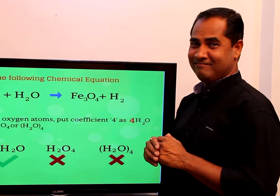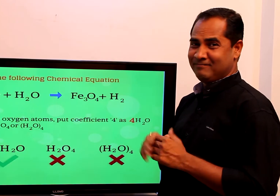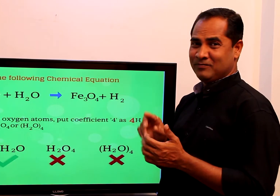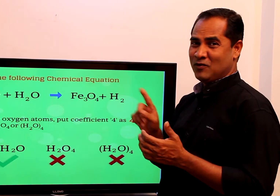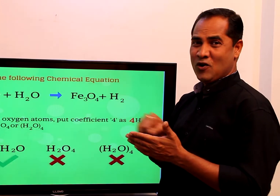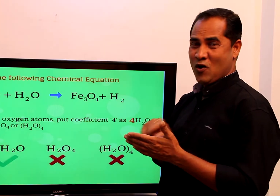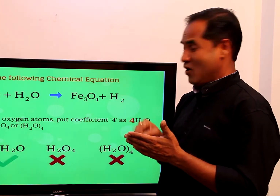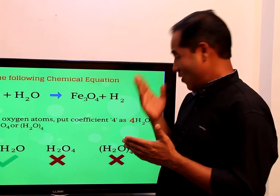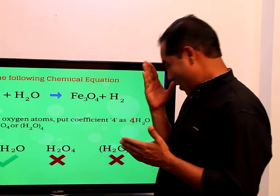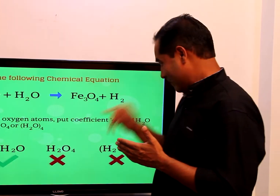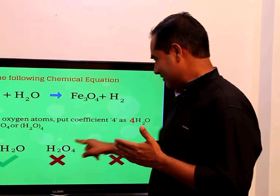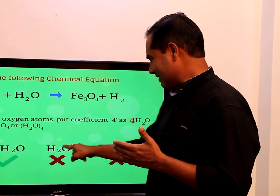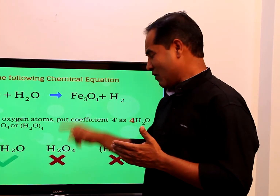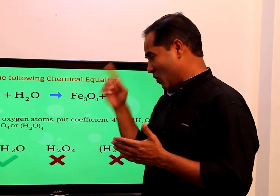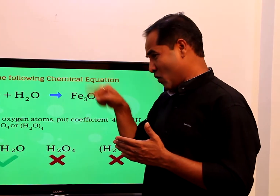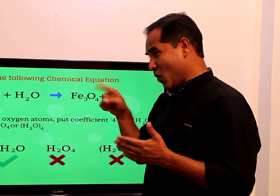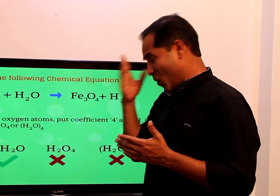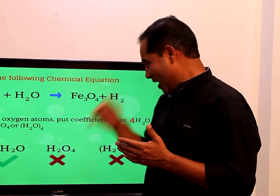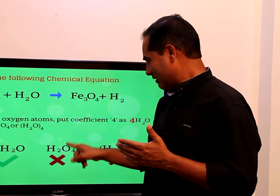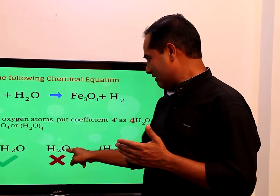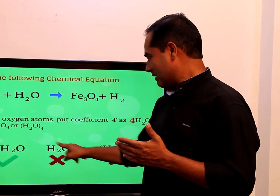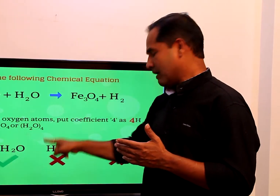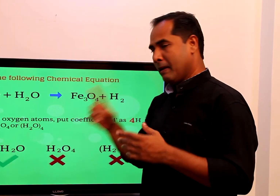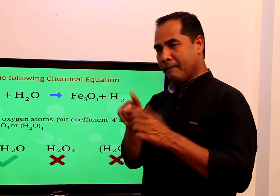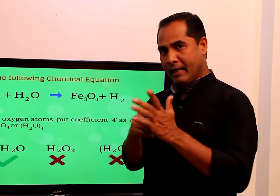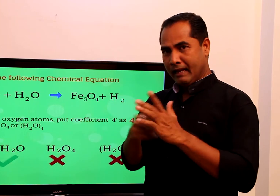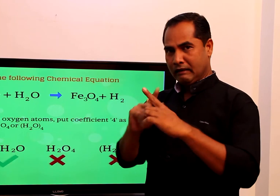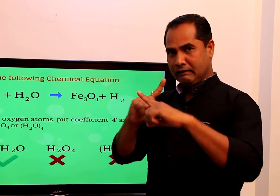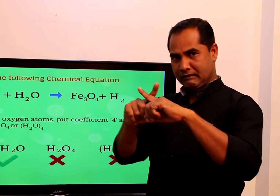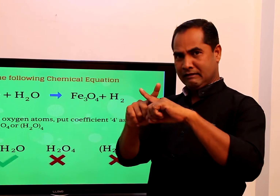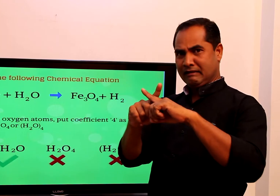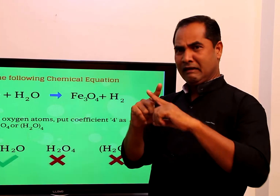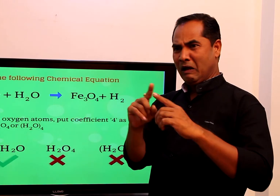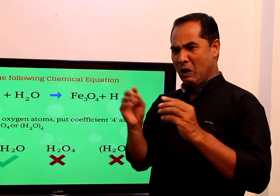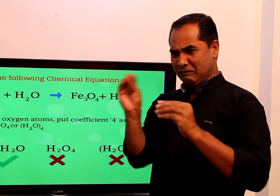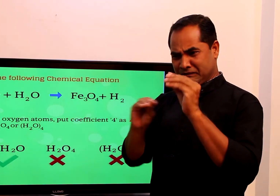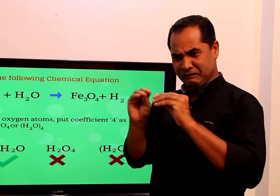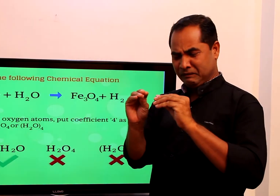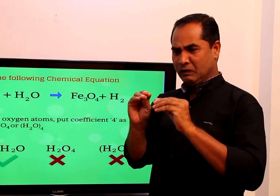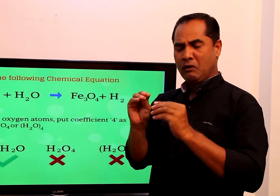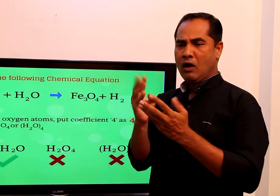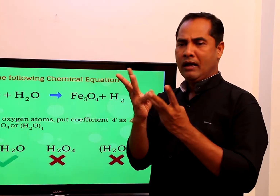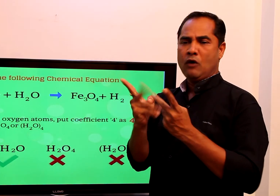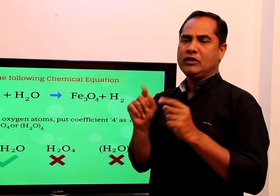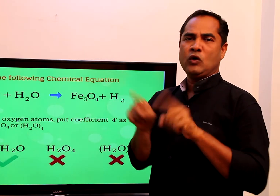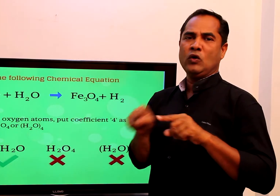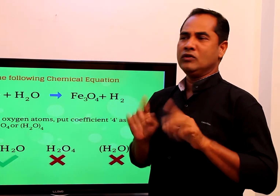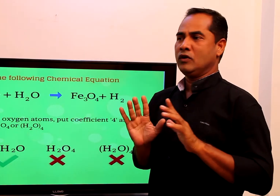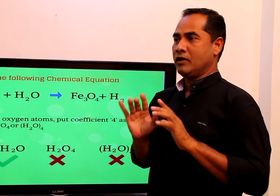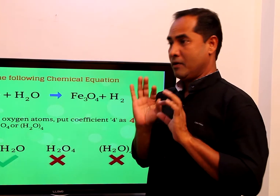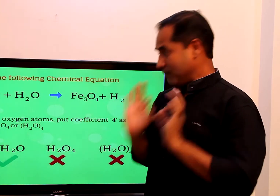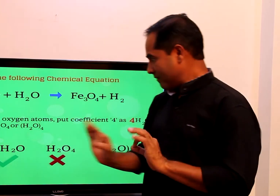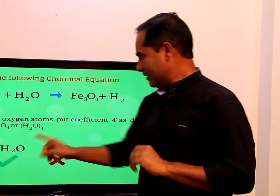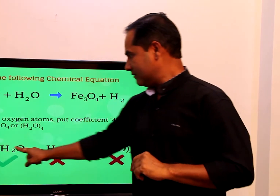incorrect. The right way of writing is 4H2O.